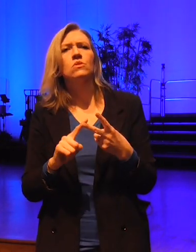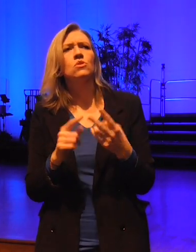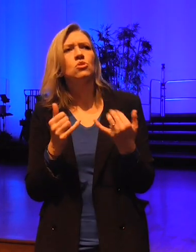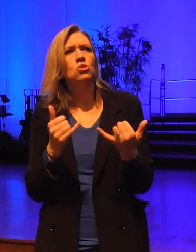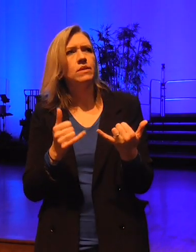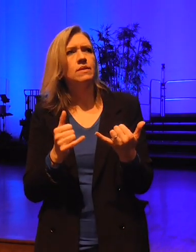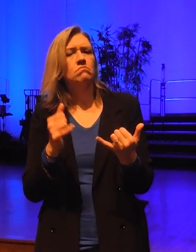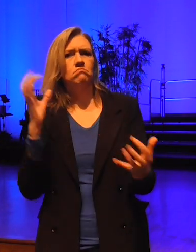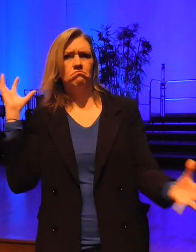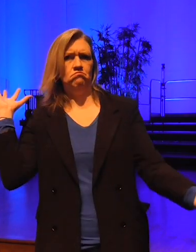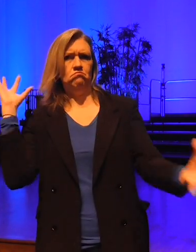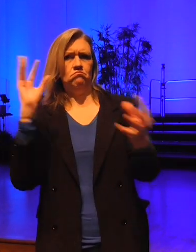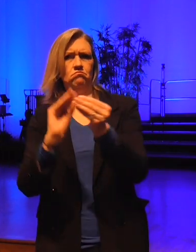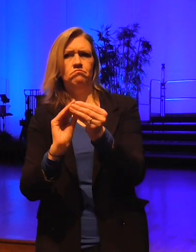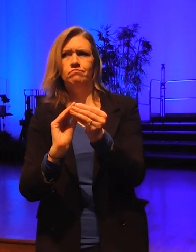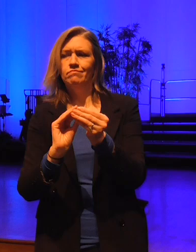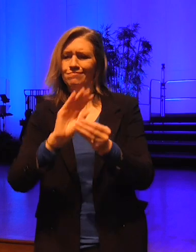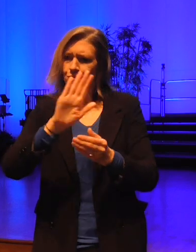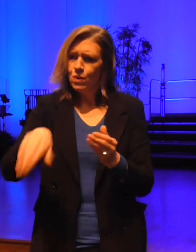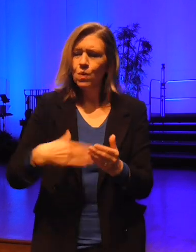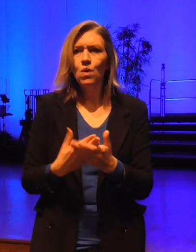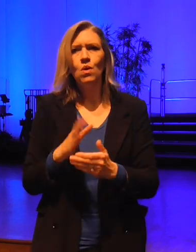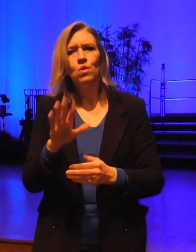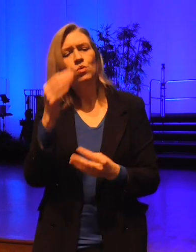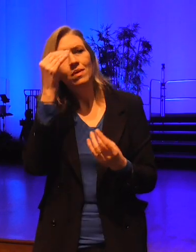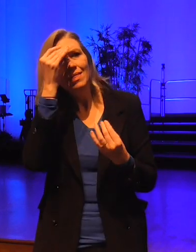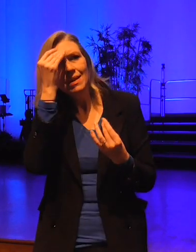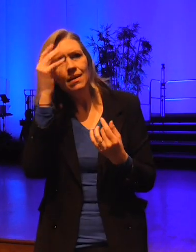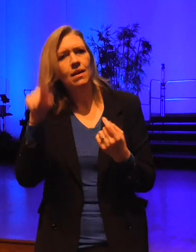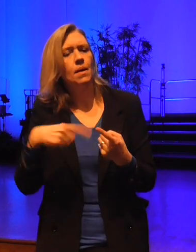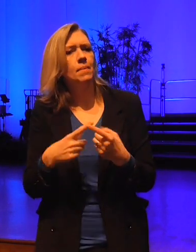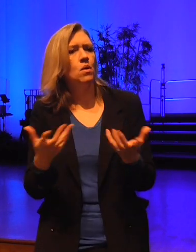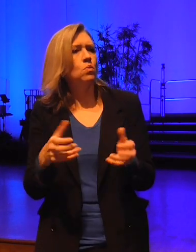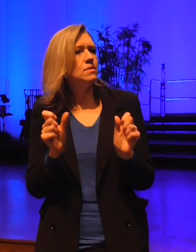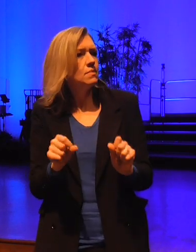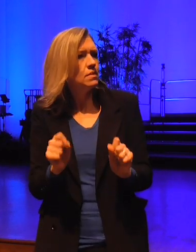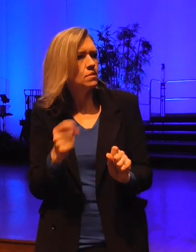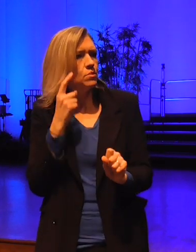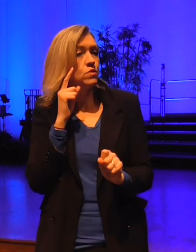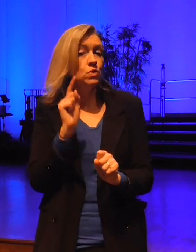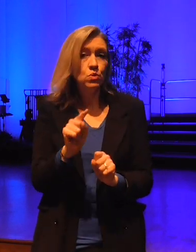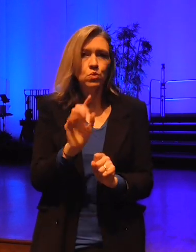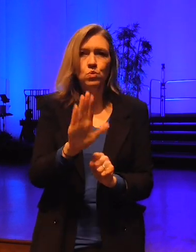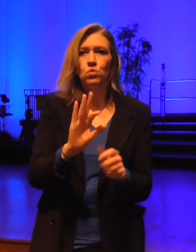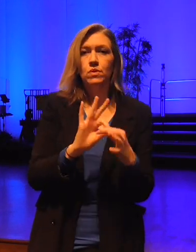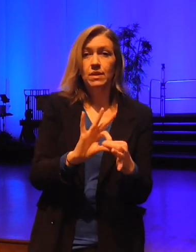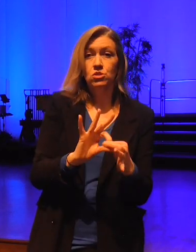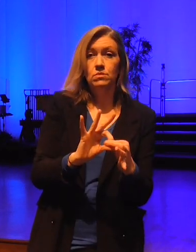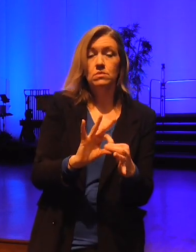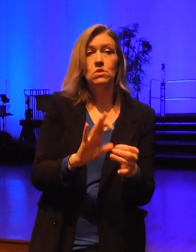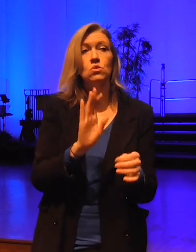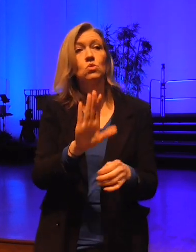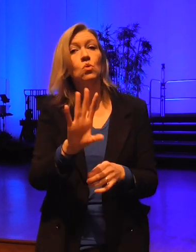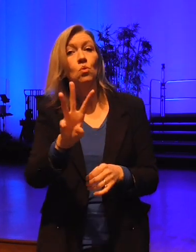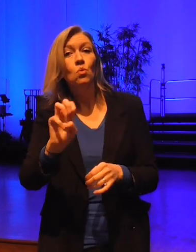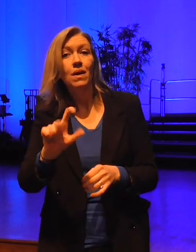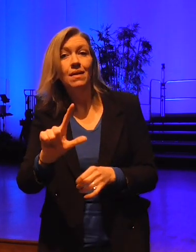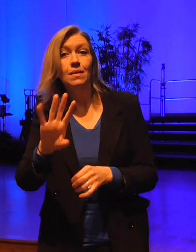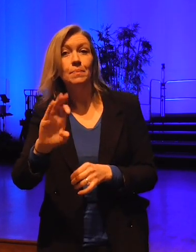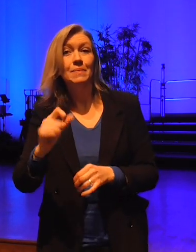of your thinking about what is possible for you in your relationships in your well-being in your love